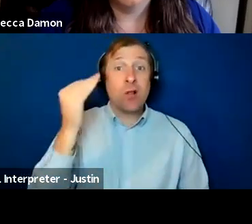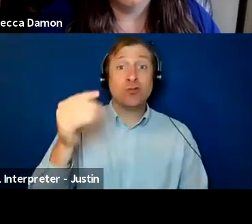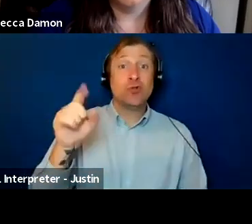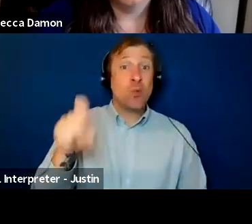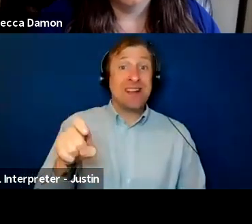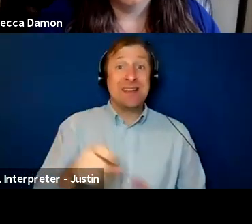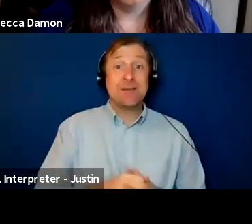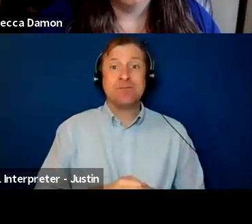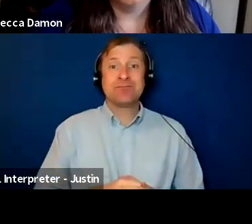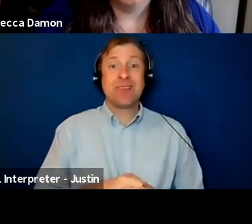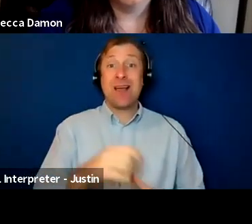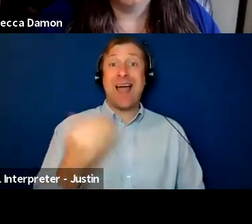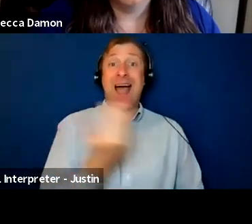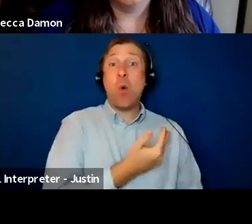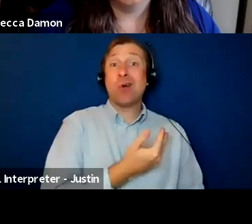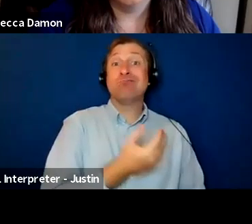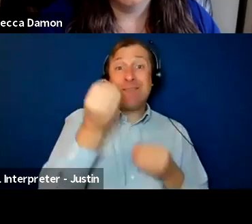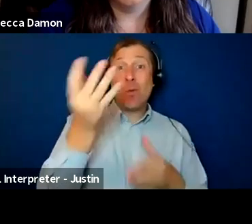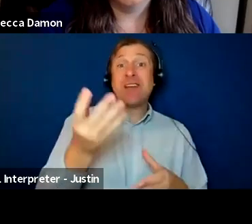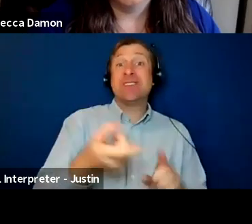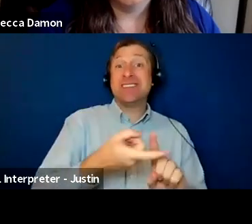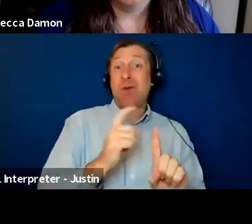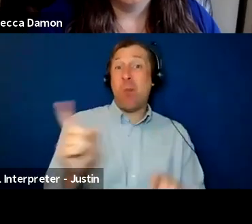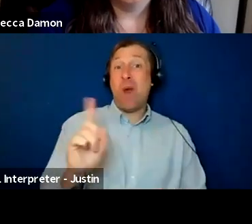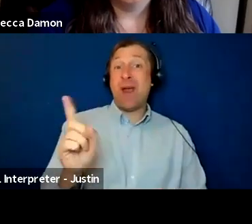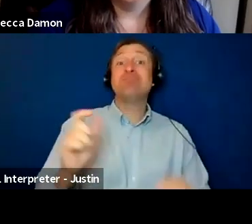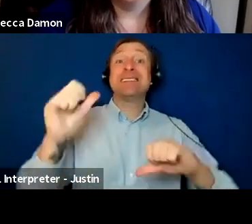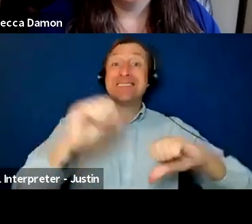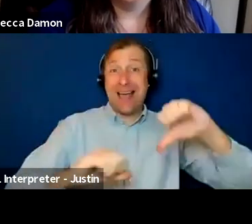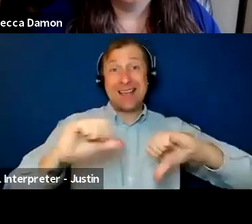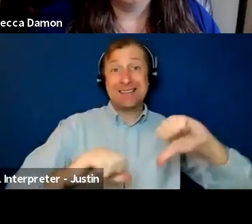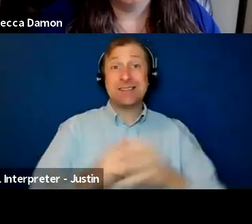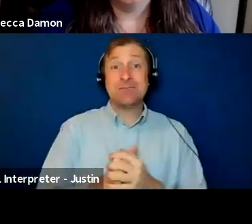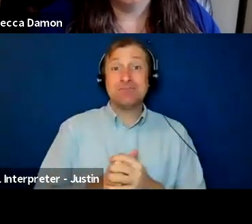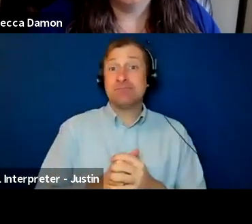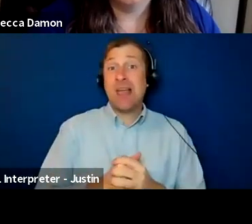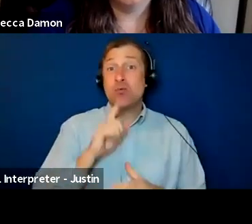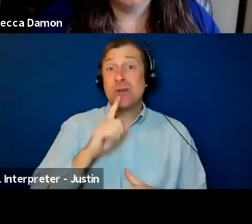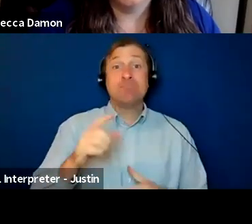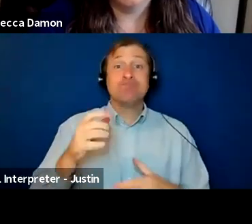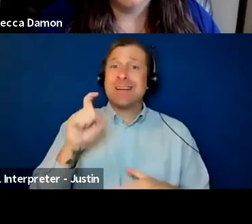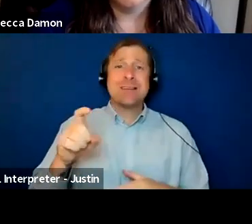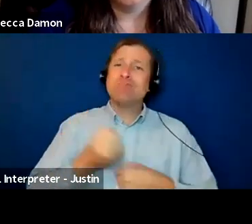It is science-based as you will learn. And I cannot express enough the appreciation that we have